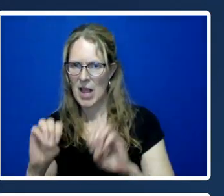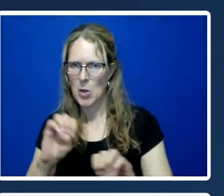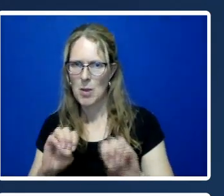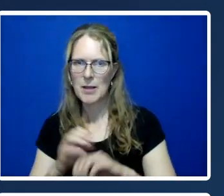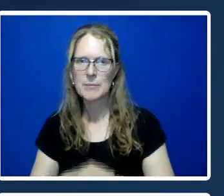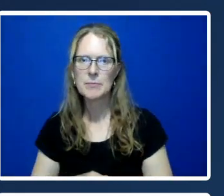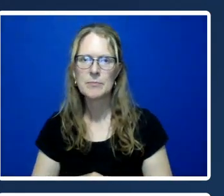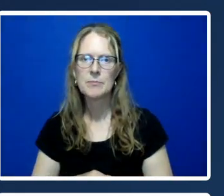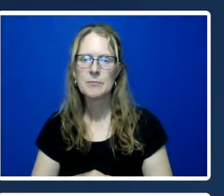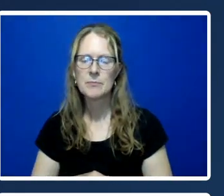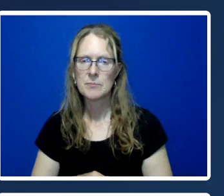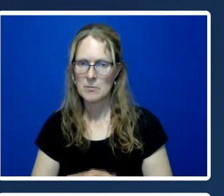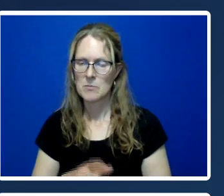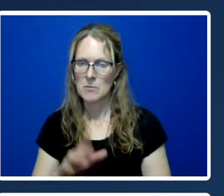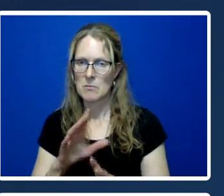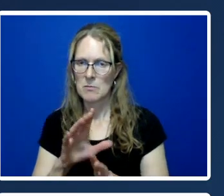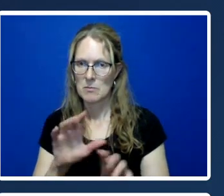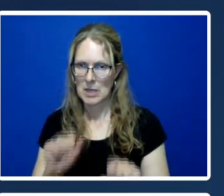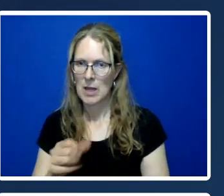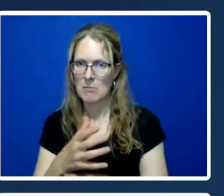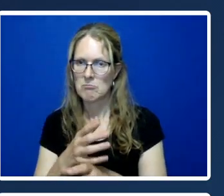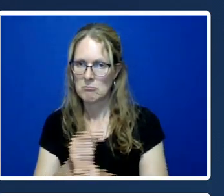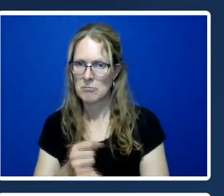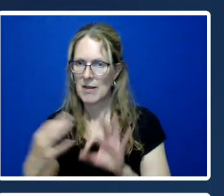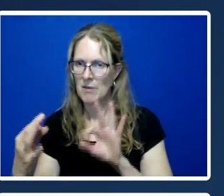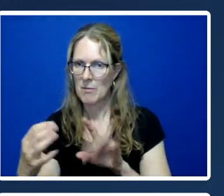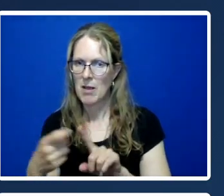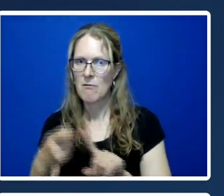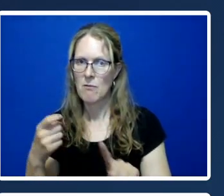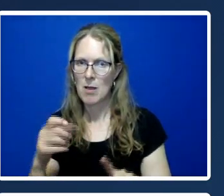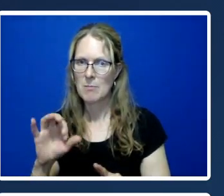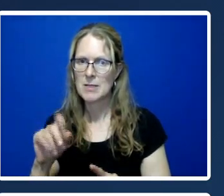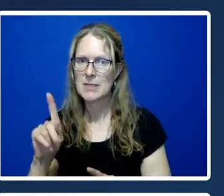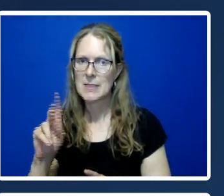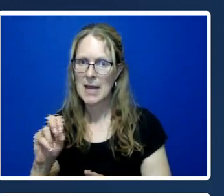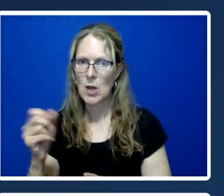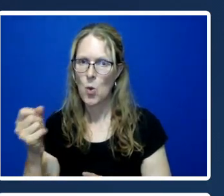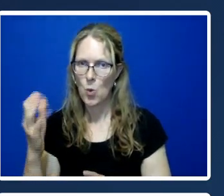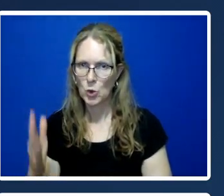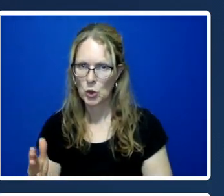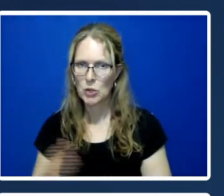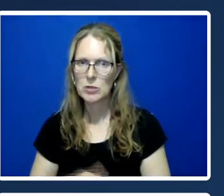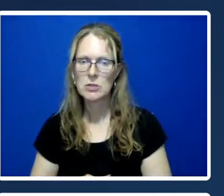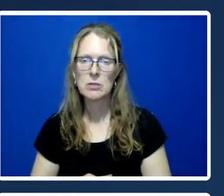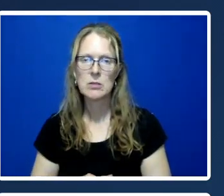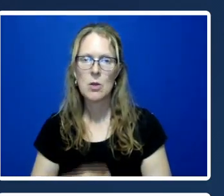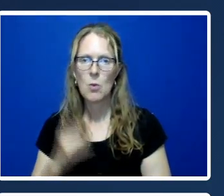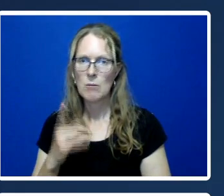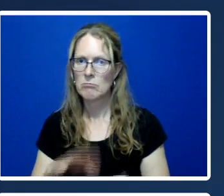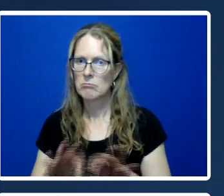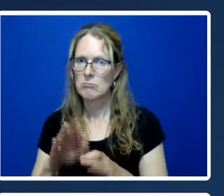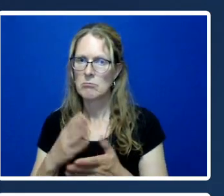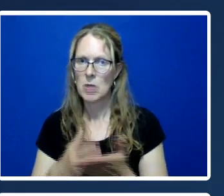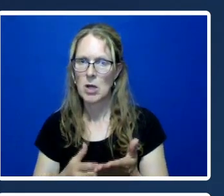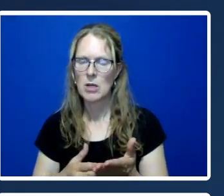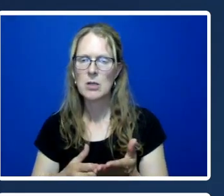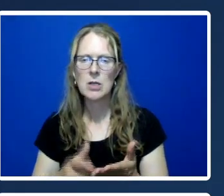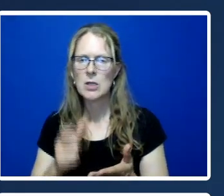from project stakeholders. One key aspect of this work is, don't take things personally. Youth can